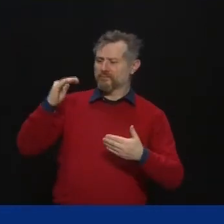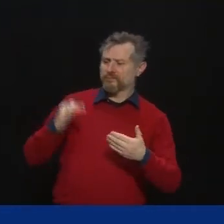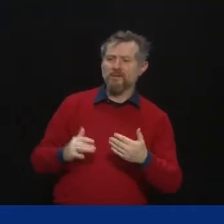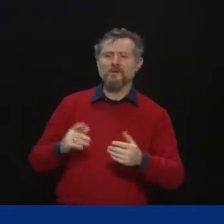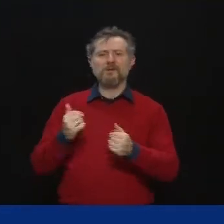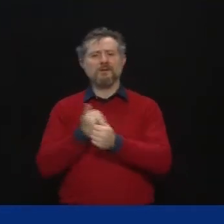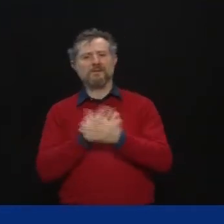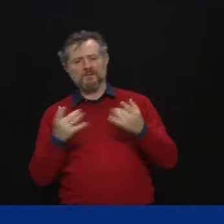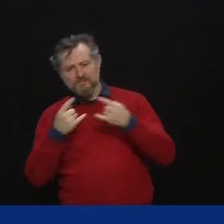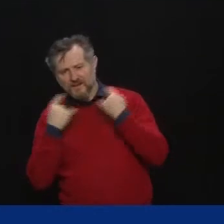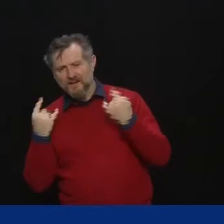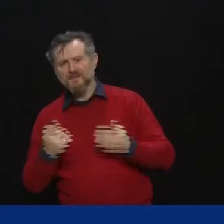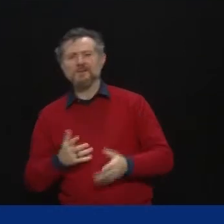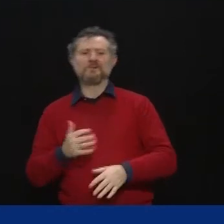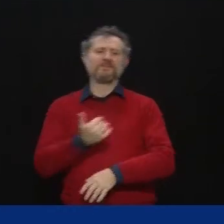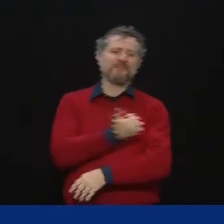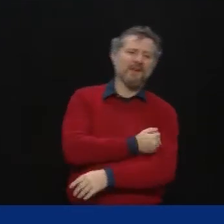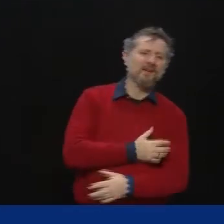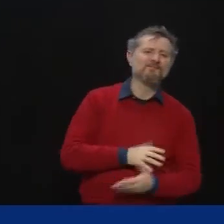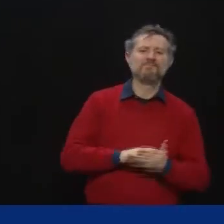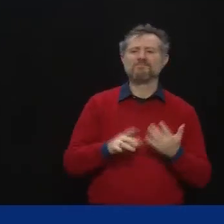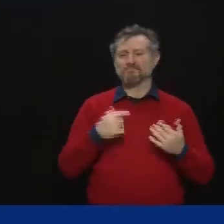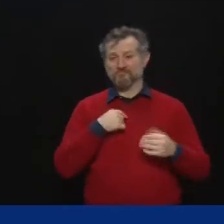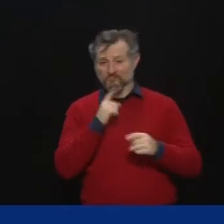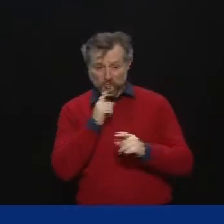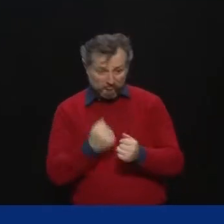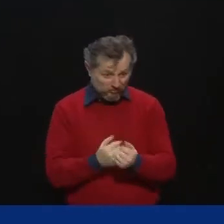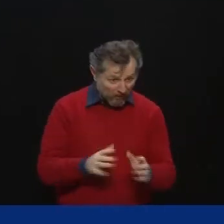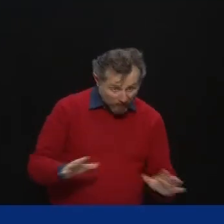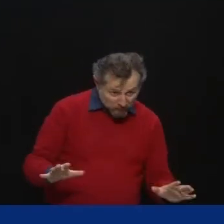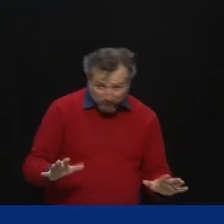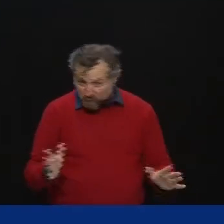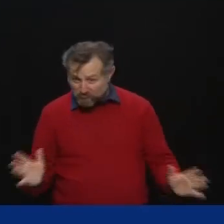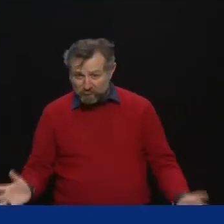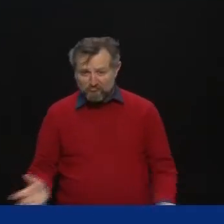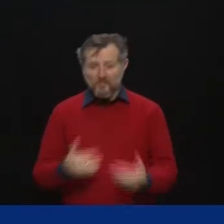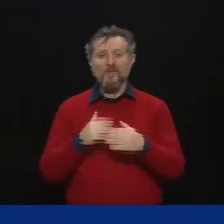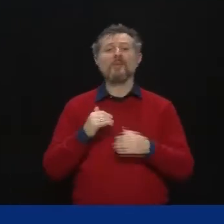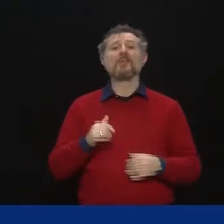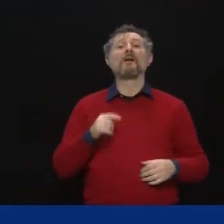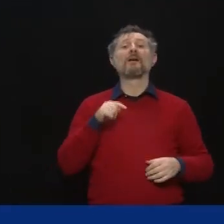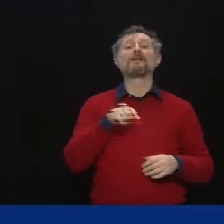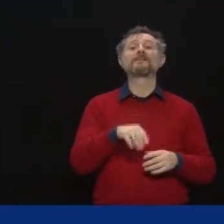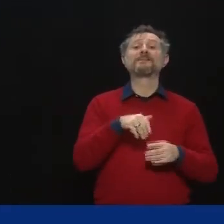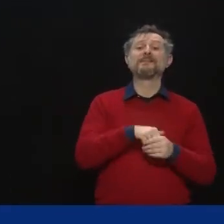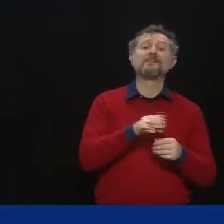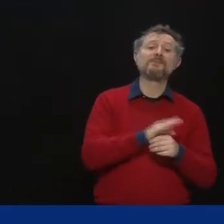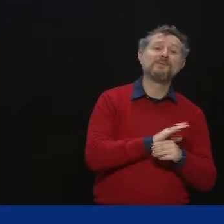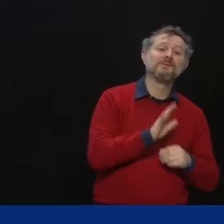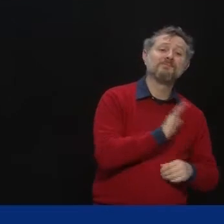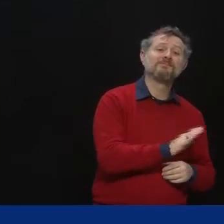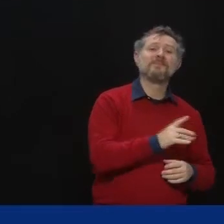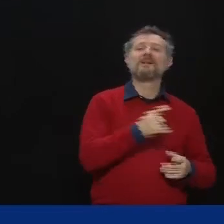THAT PEOPLE ARE COMPLIANT WITH OUR PROTOCOLS RELATED TO MASKS AND VACCINATIONS THAT WE WANT TO